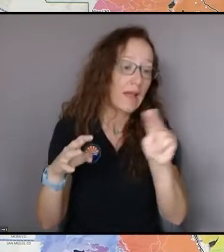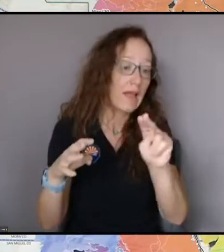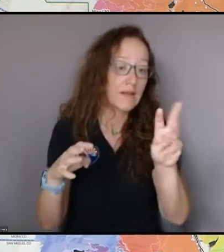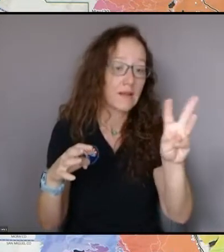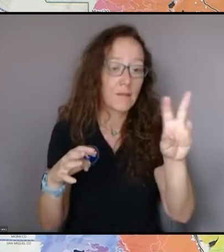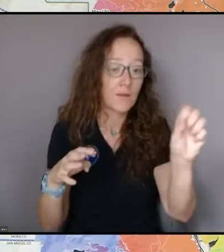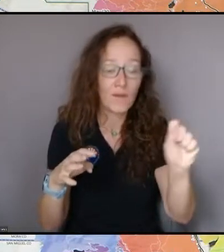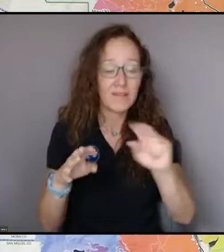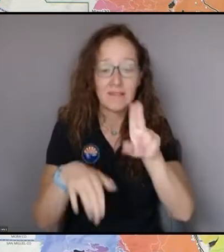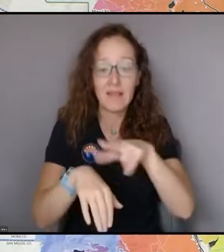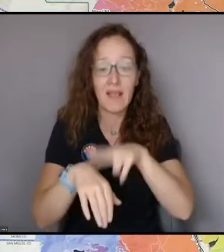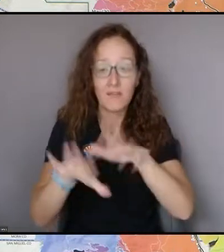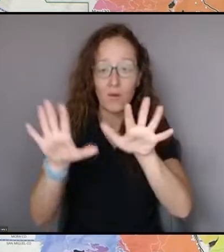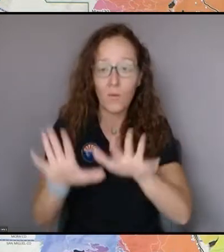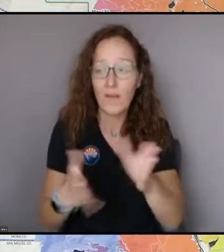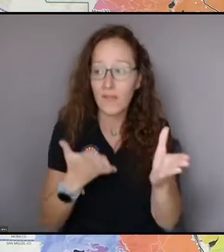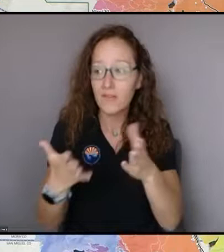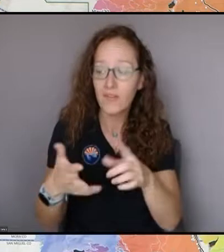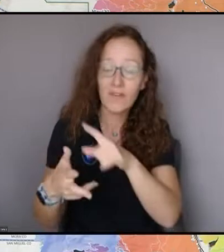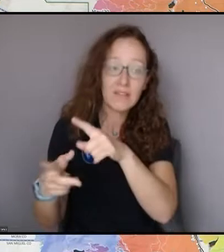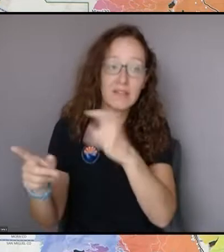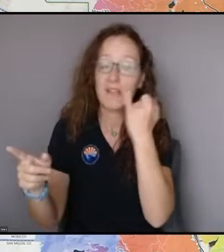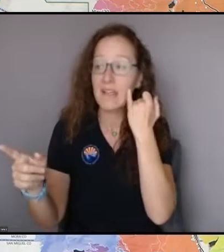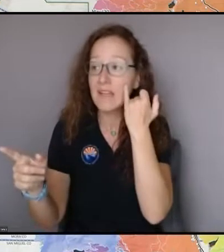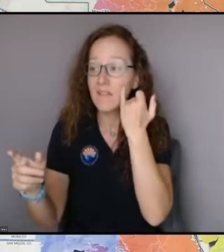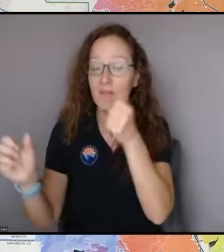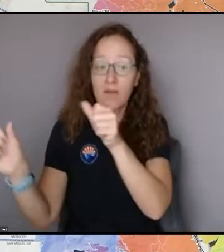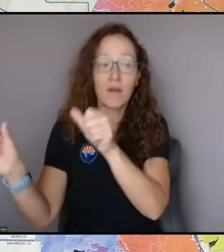we put up on the page on the Calf Canyon Hermits Peak